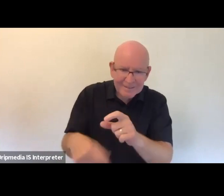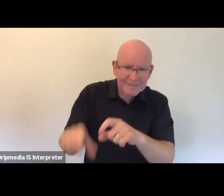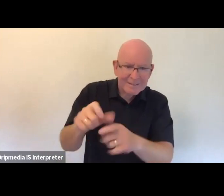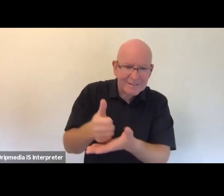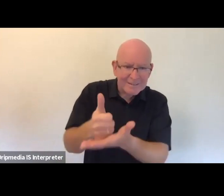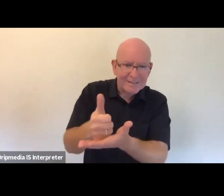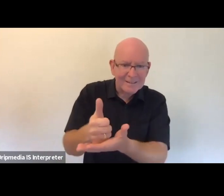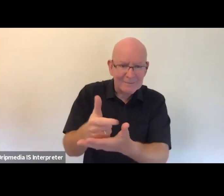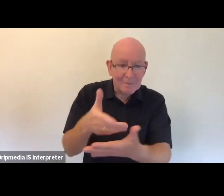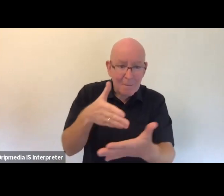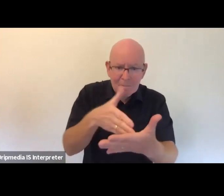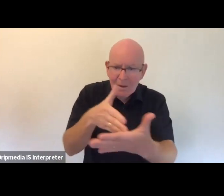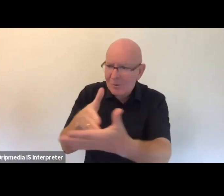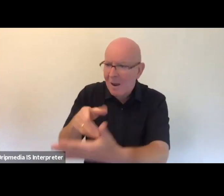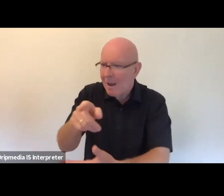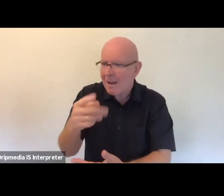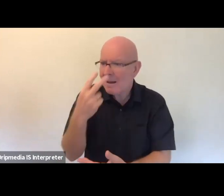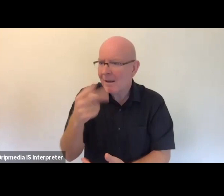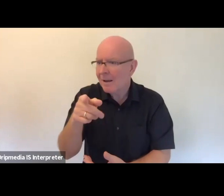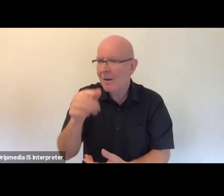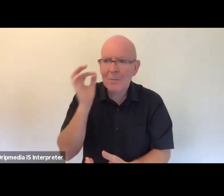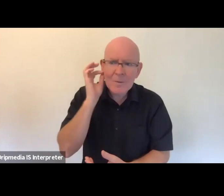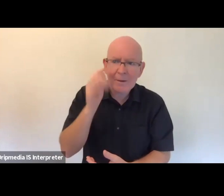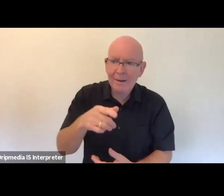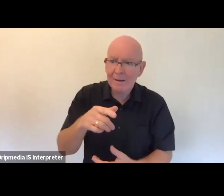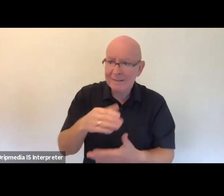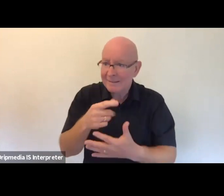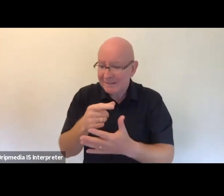domestic violence per se. There is a general procedure